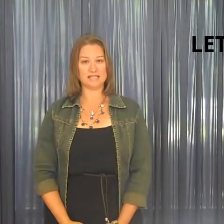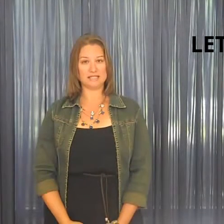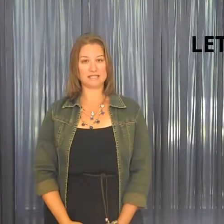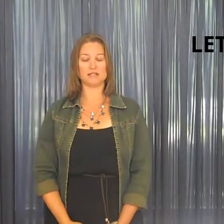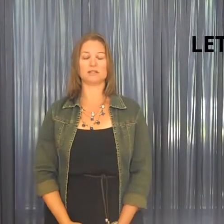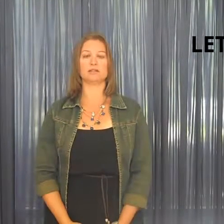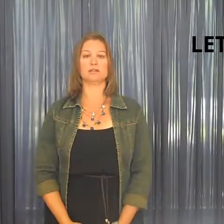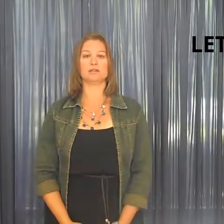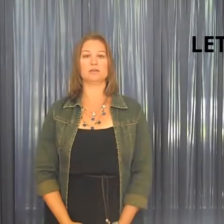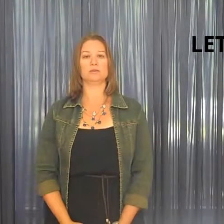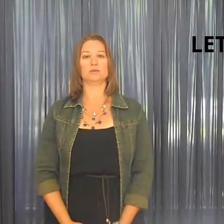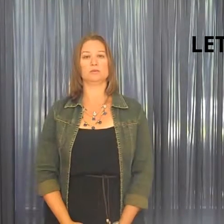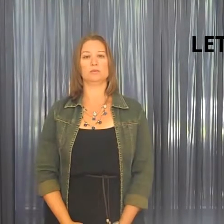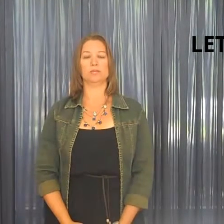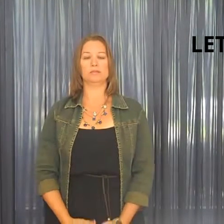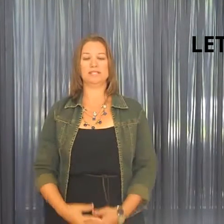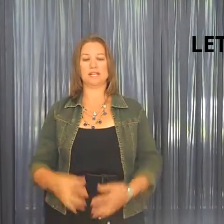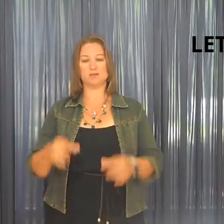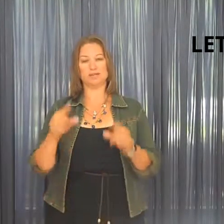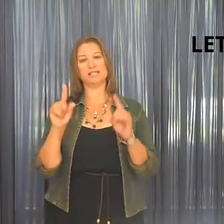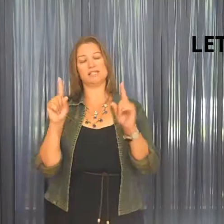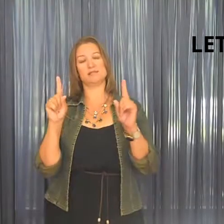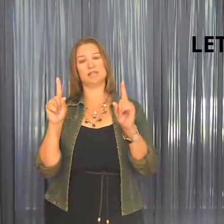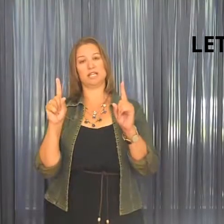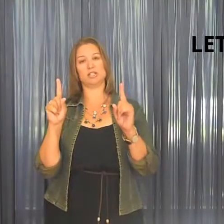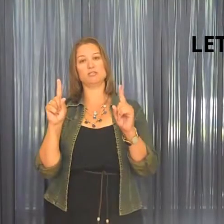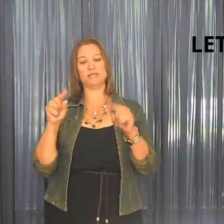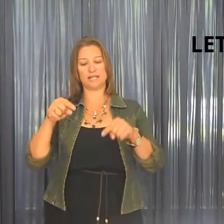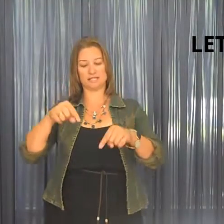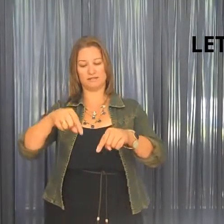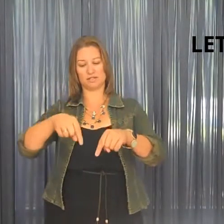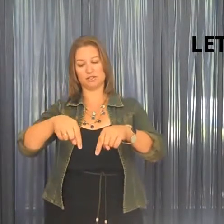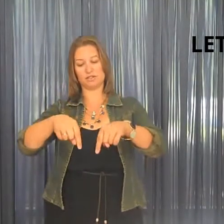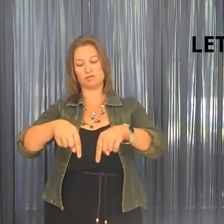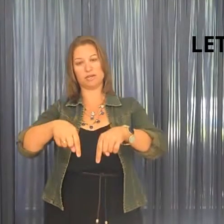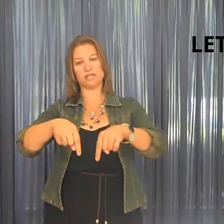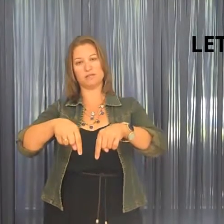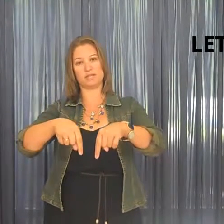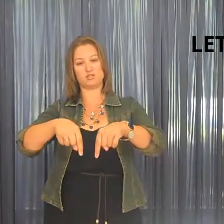"Let" will be done with this symbol: take two index fingers, point them at the